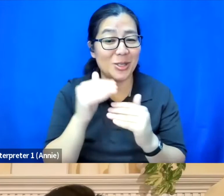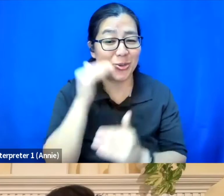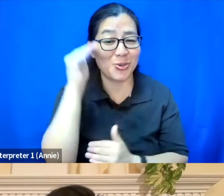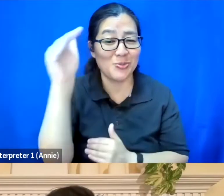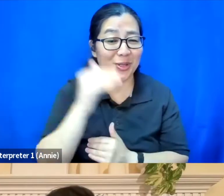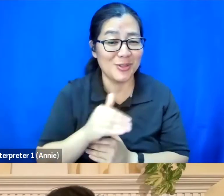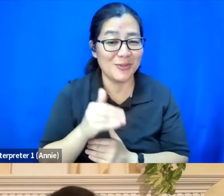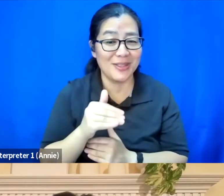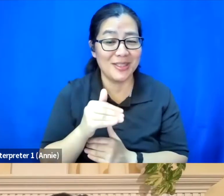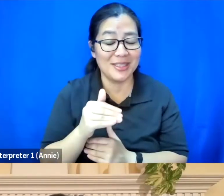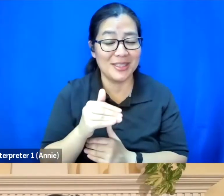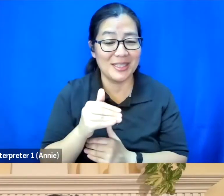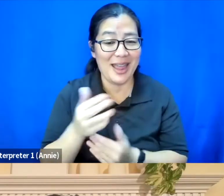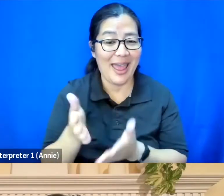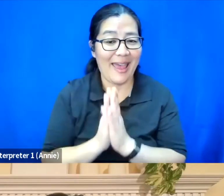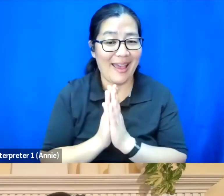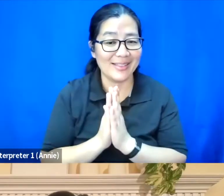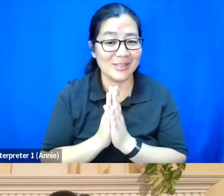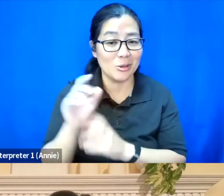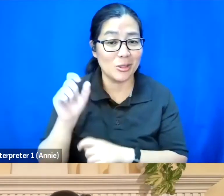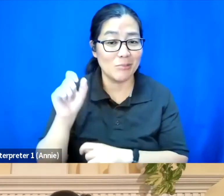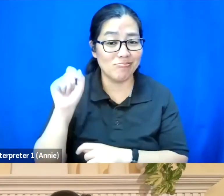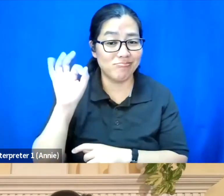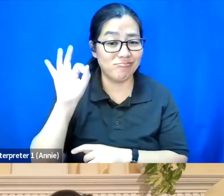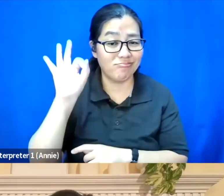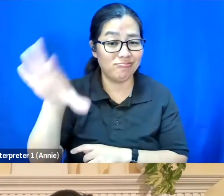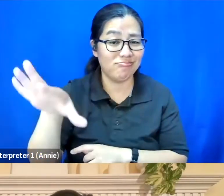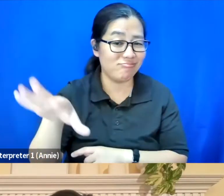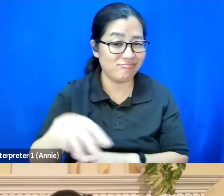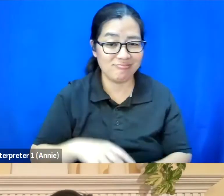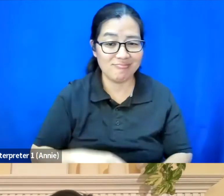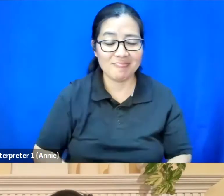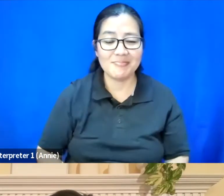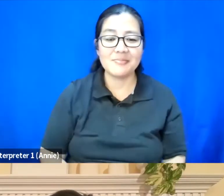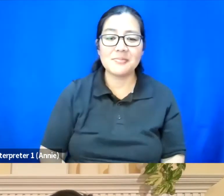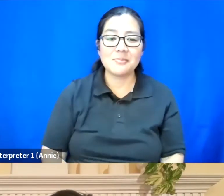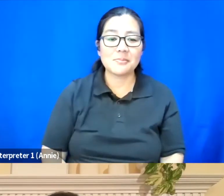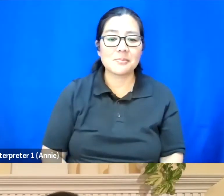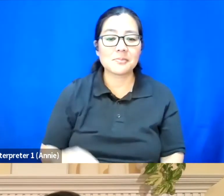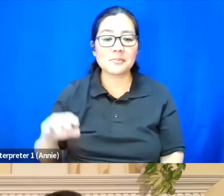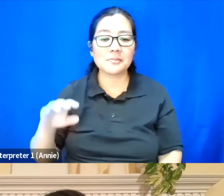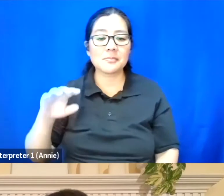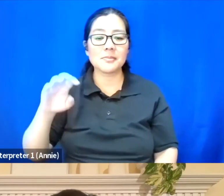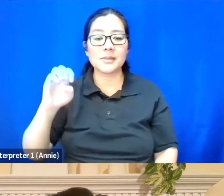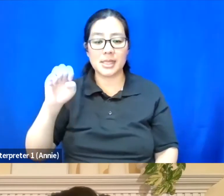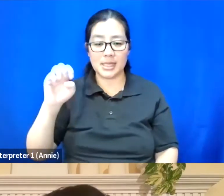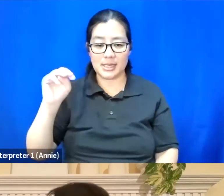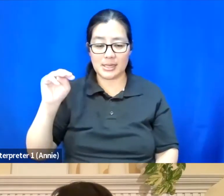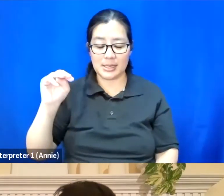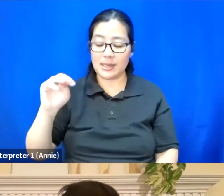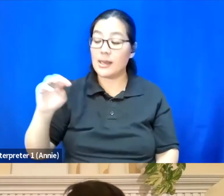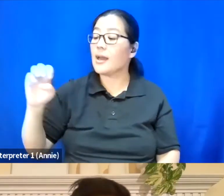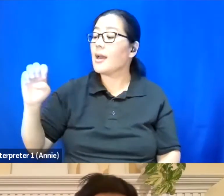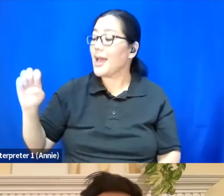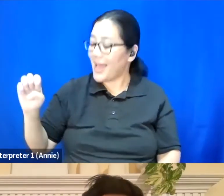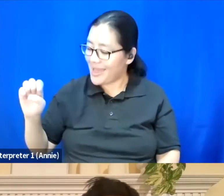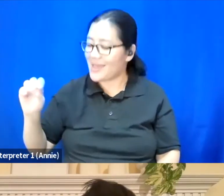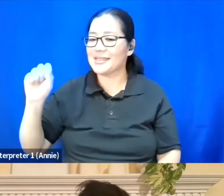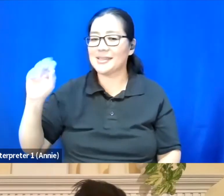I think one of the things I loved the most about it are the last few pages, actually, which I don't think are a spoiler.